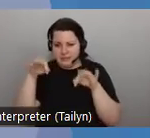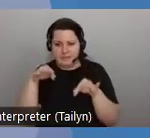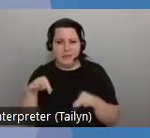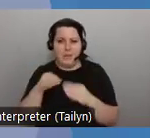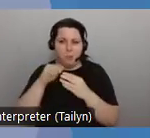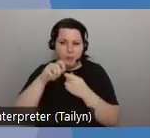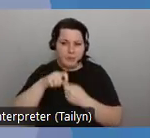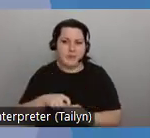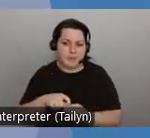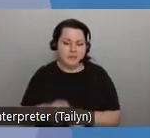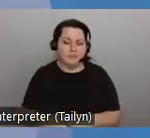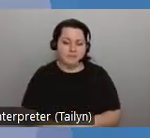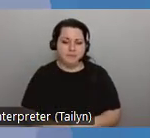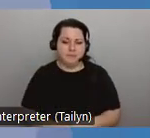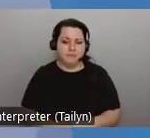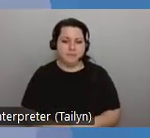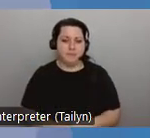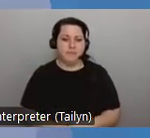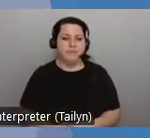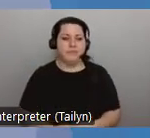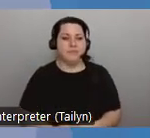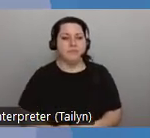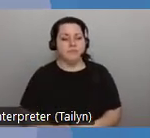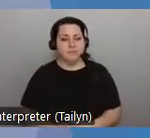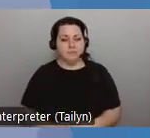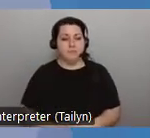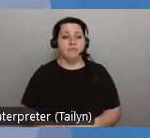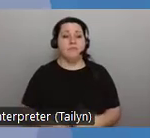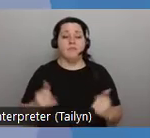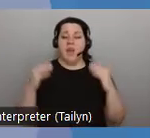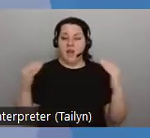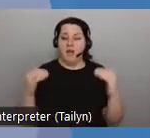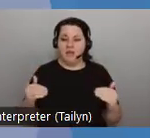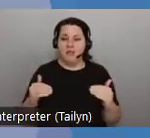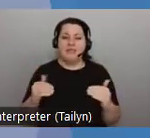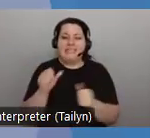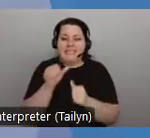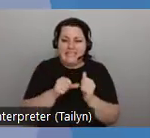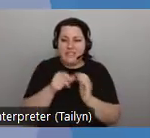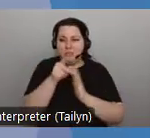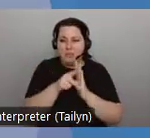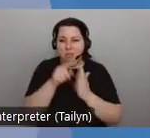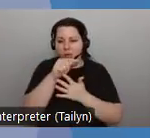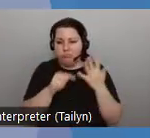If you do have questions about that though please feel free to reach out, always happy to try to explain things in